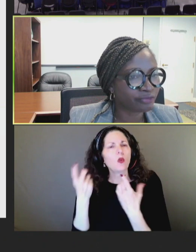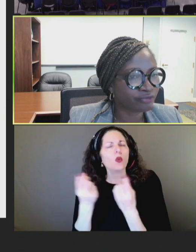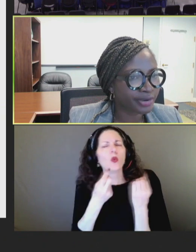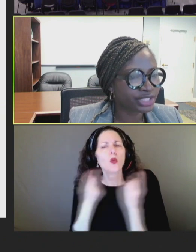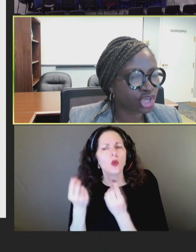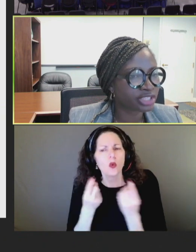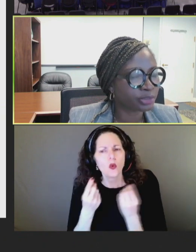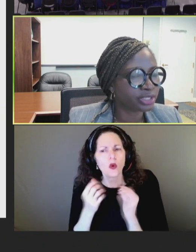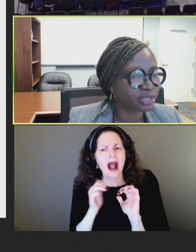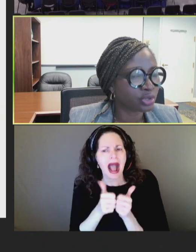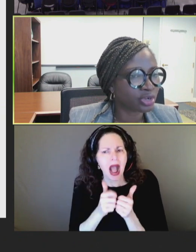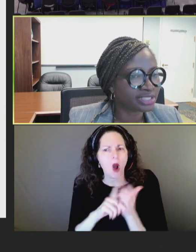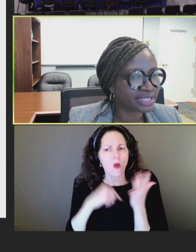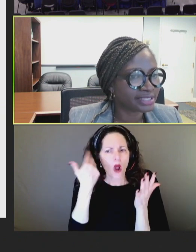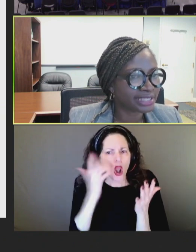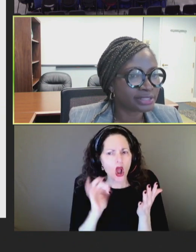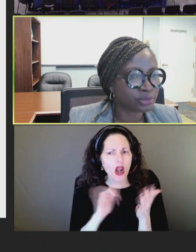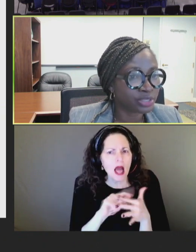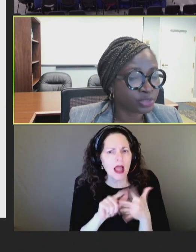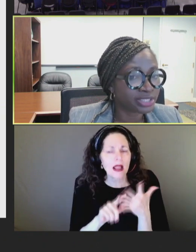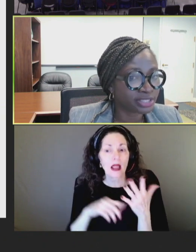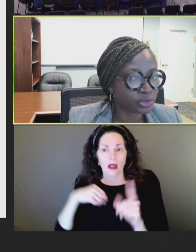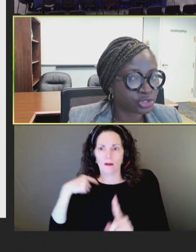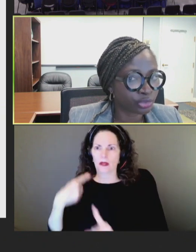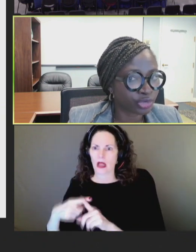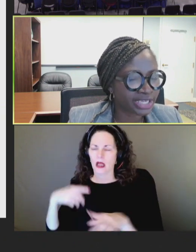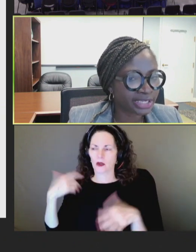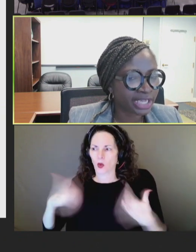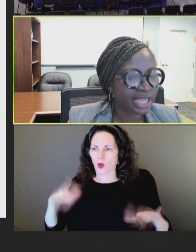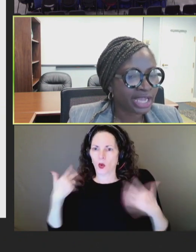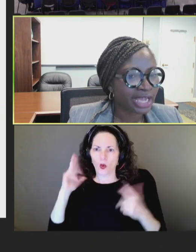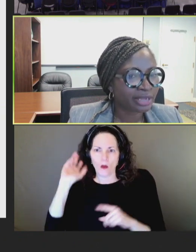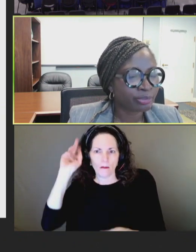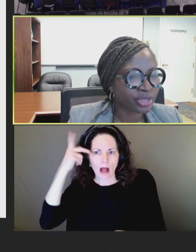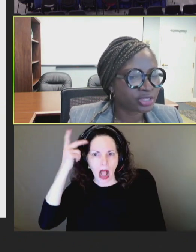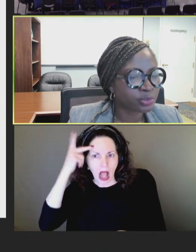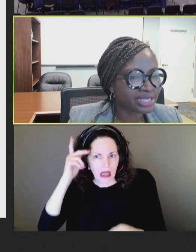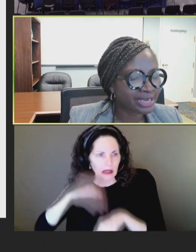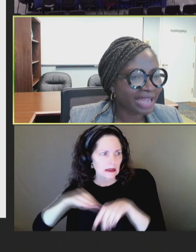the very charged political context in this -- in which this was operating. Because we didn't have